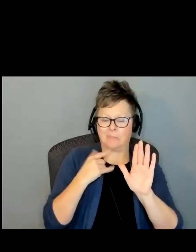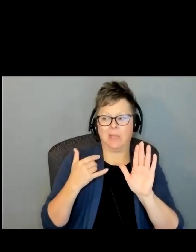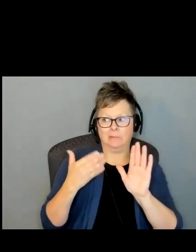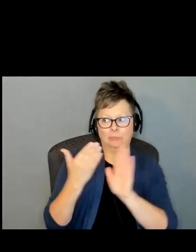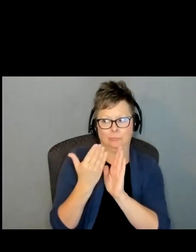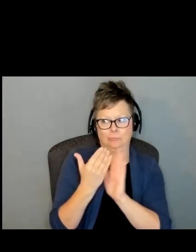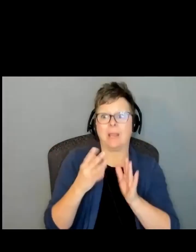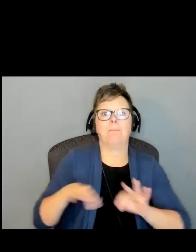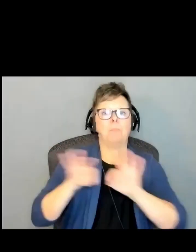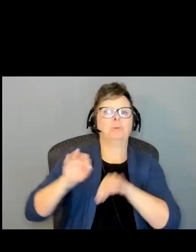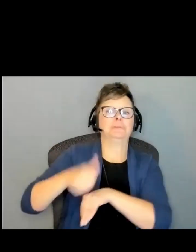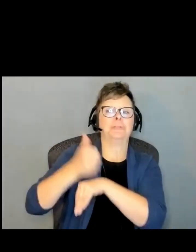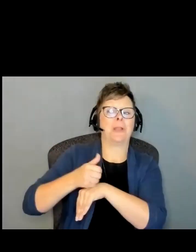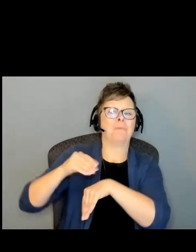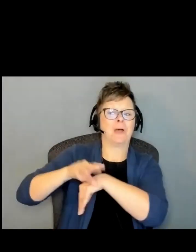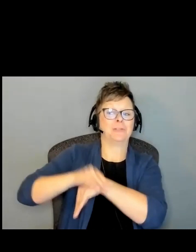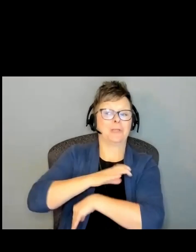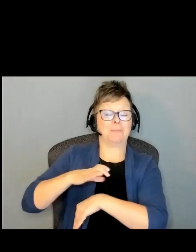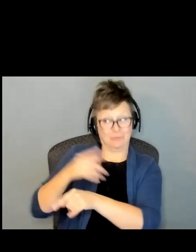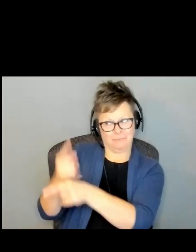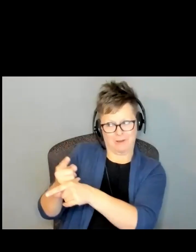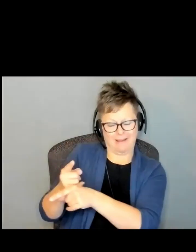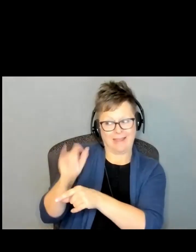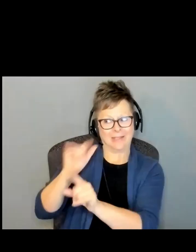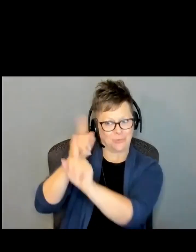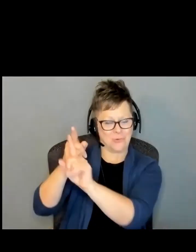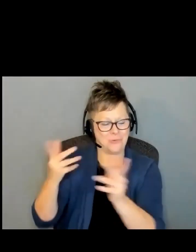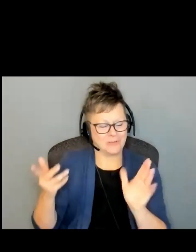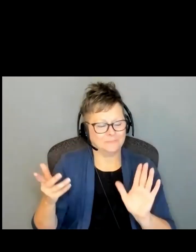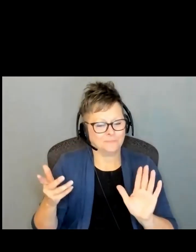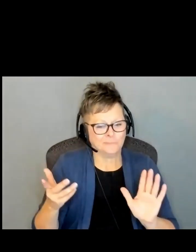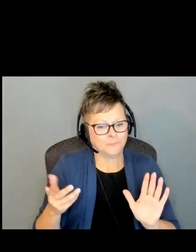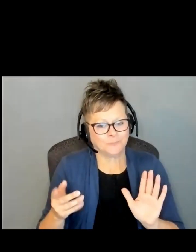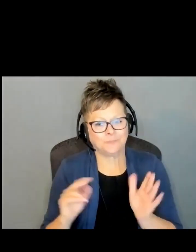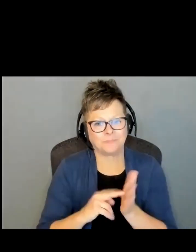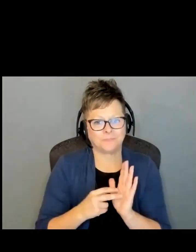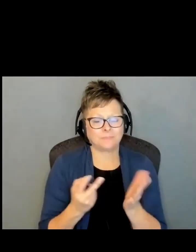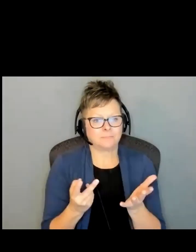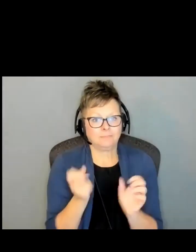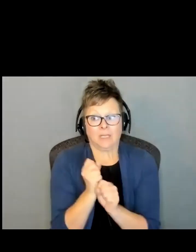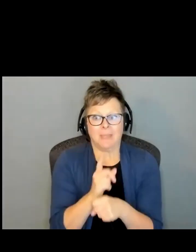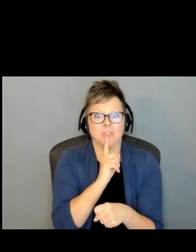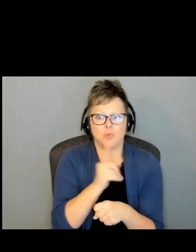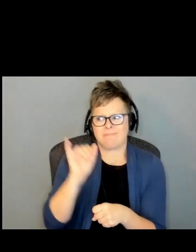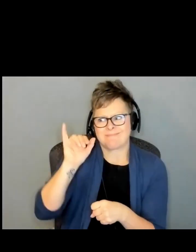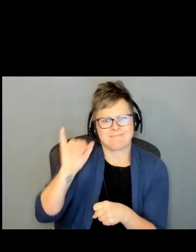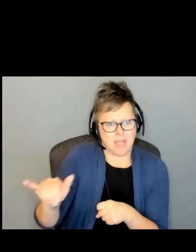the advisory committee and making sure that that is a huge vehicle of also where you invest